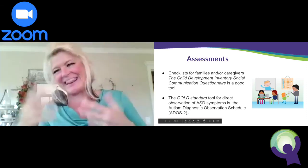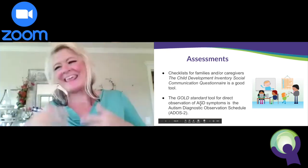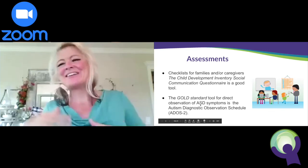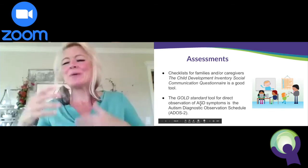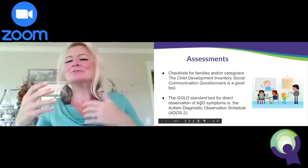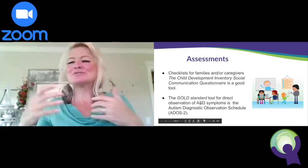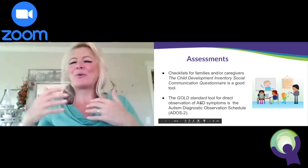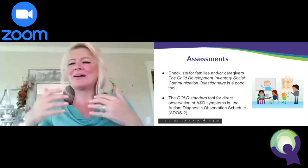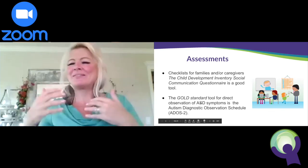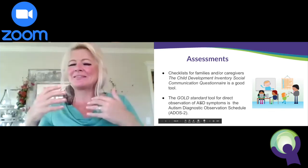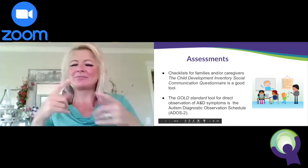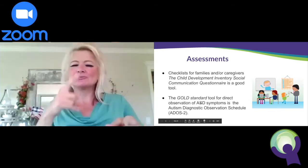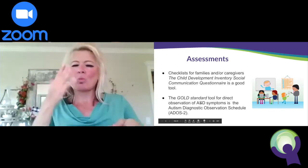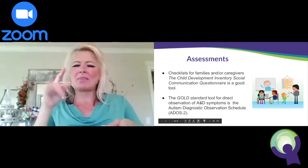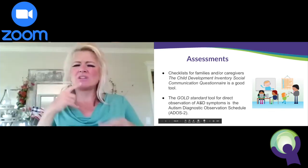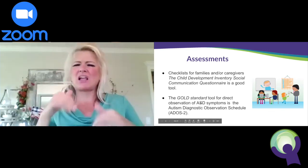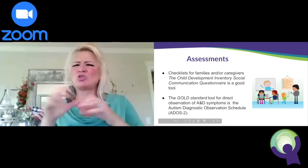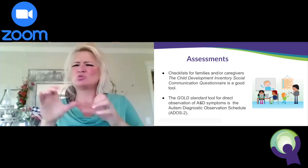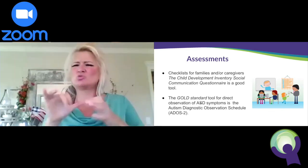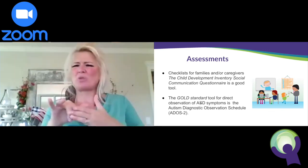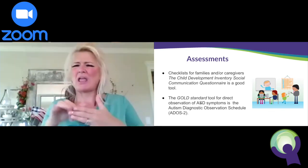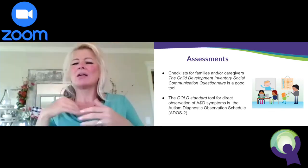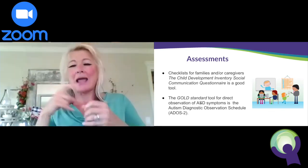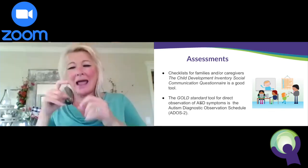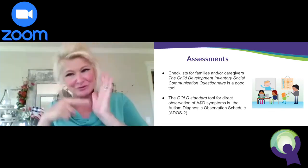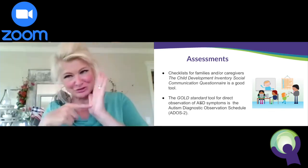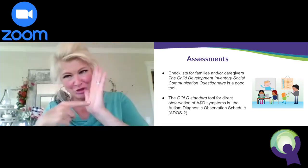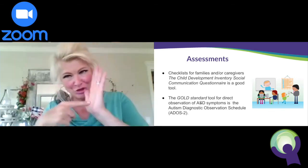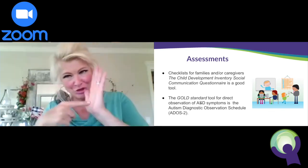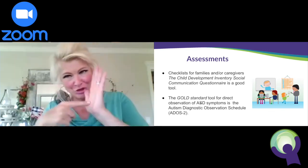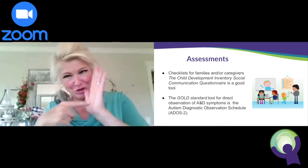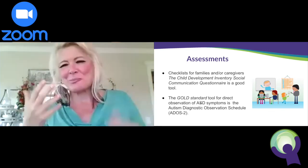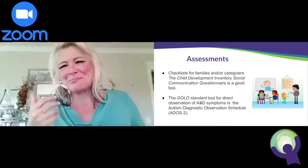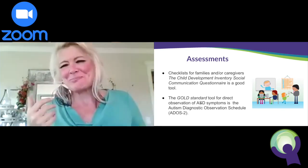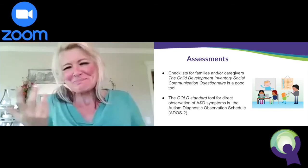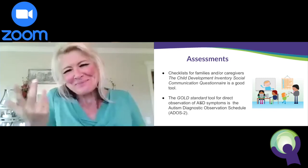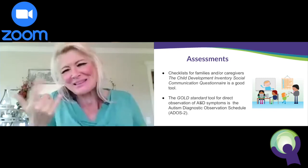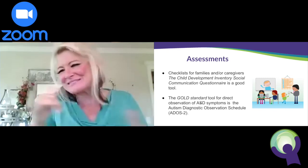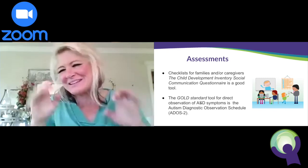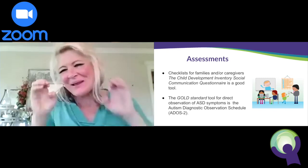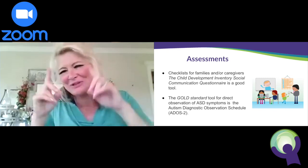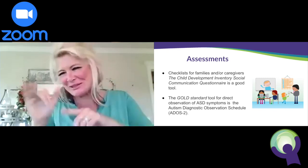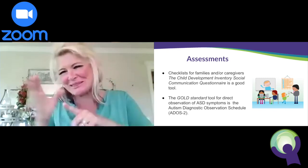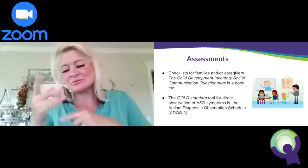using that to assess a student.